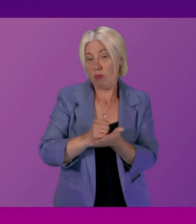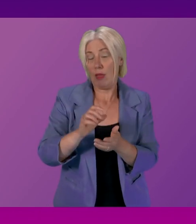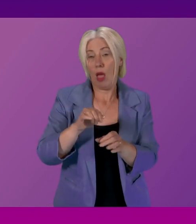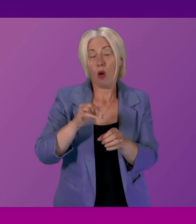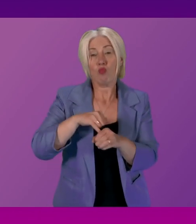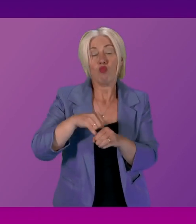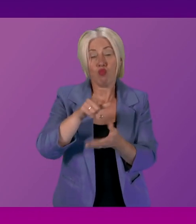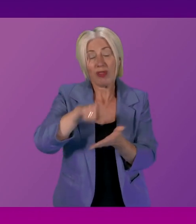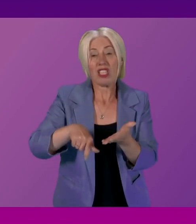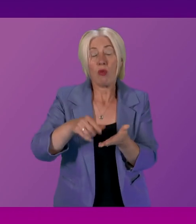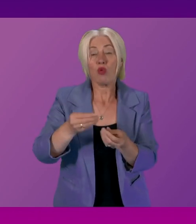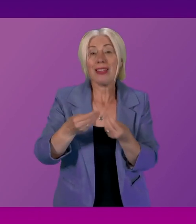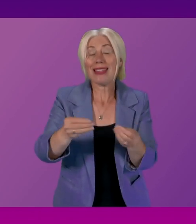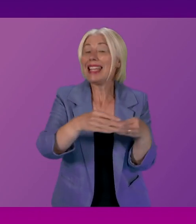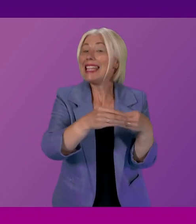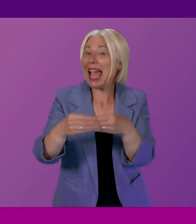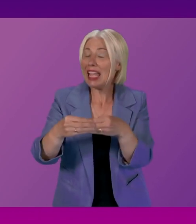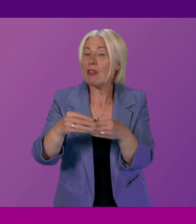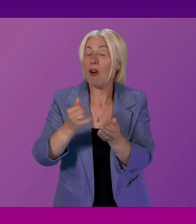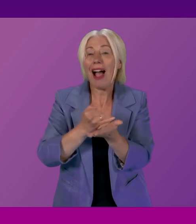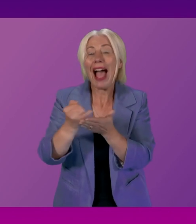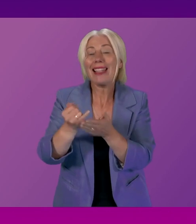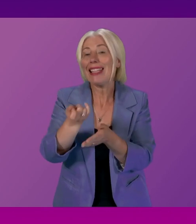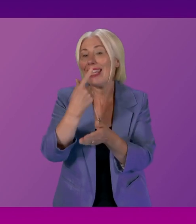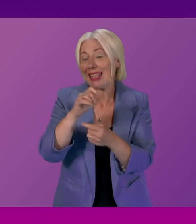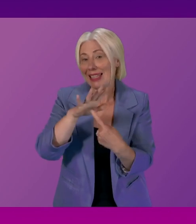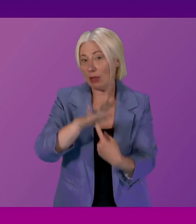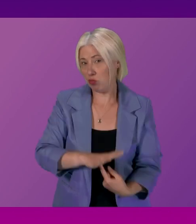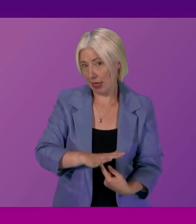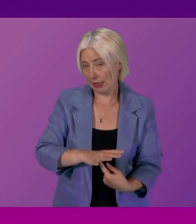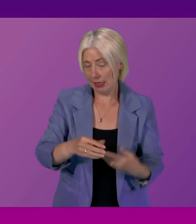on antidepressants, which will provide practical and evidence-driven guidelines on safe and